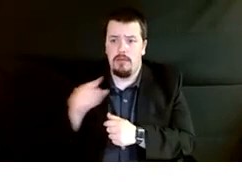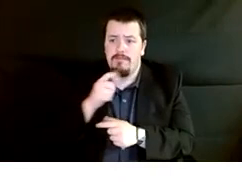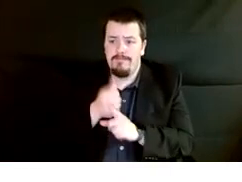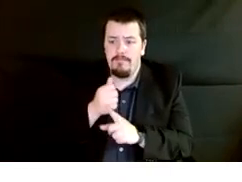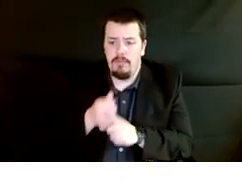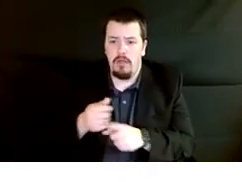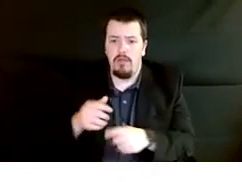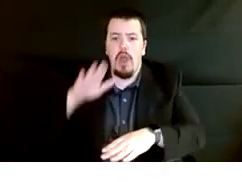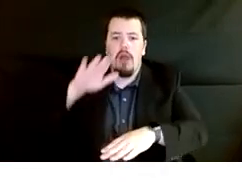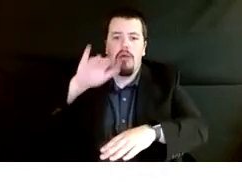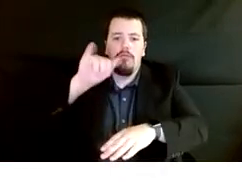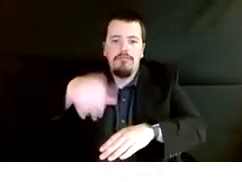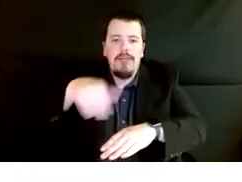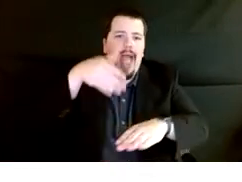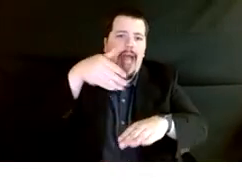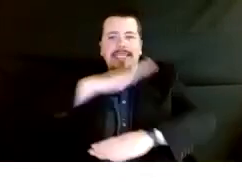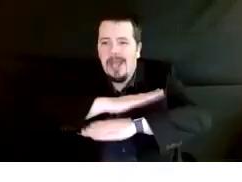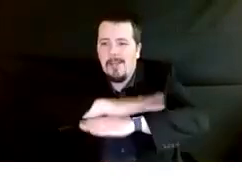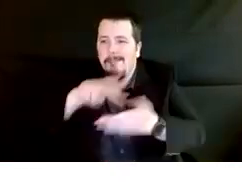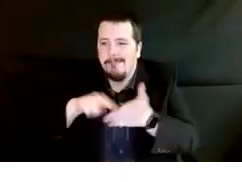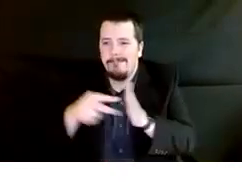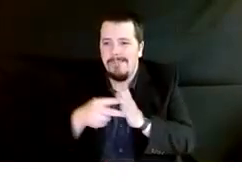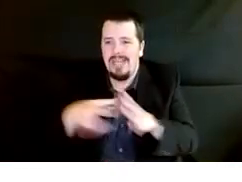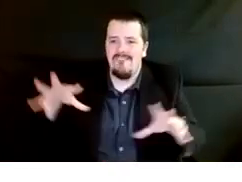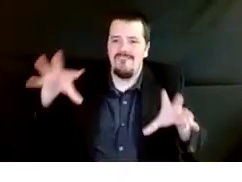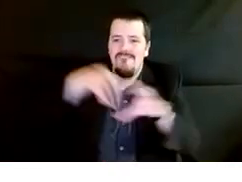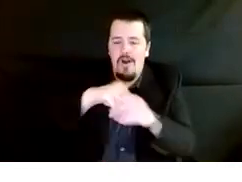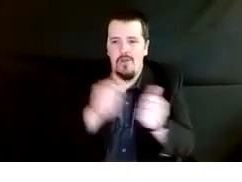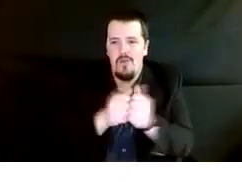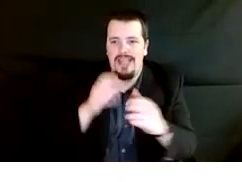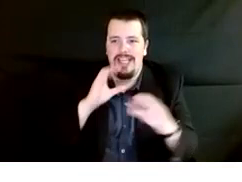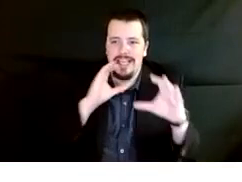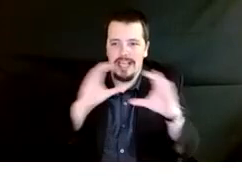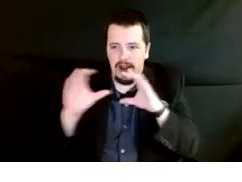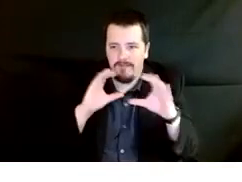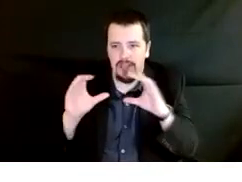early on.. I mean this is one of those situations with the guidelines where we were on the back end